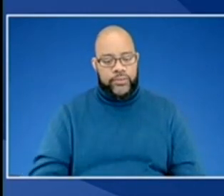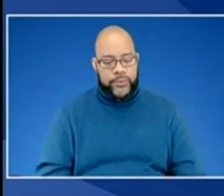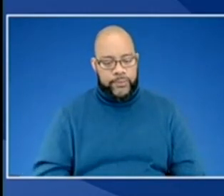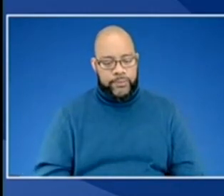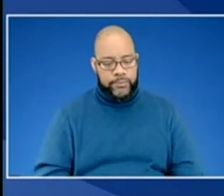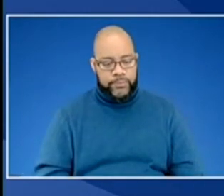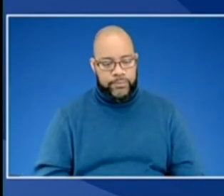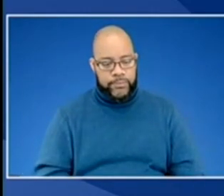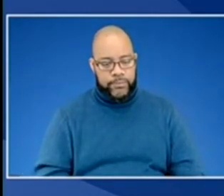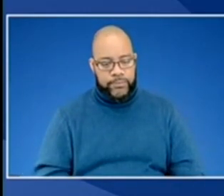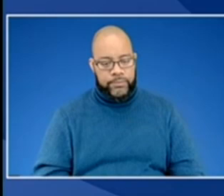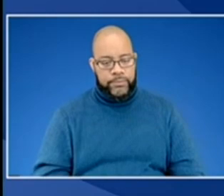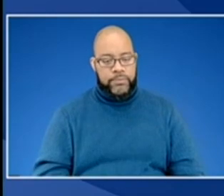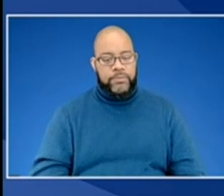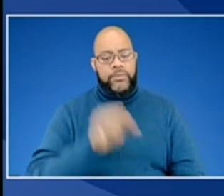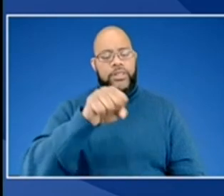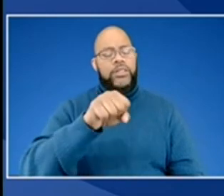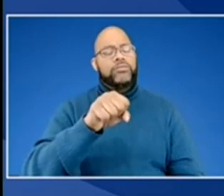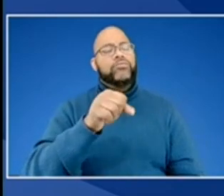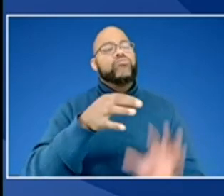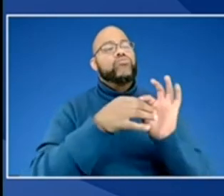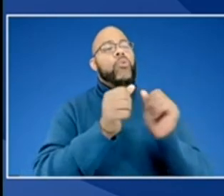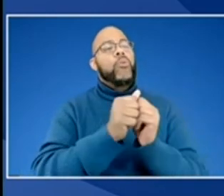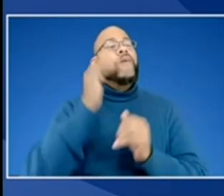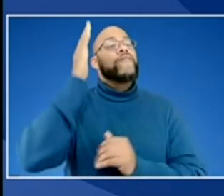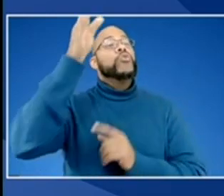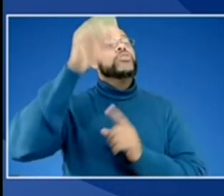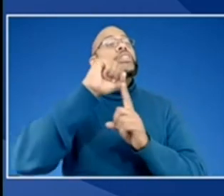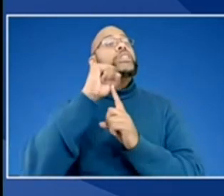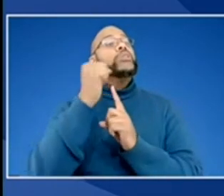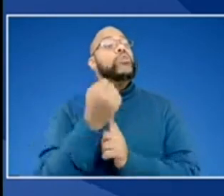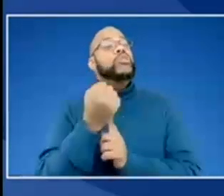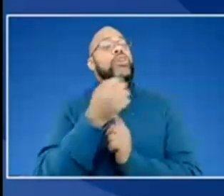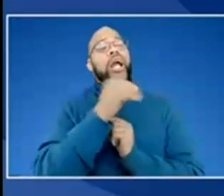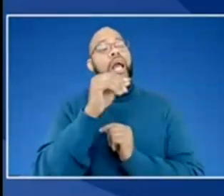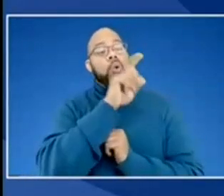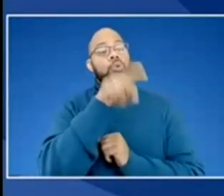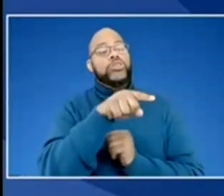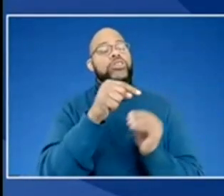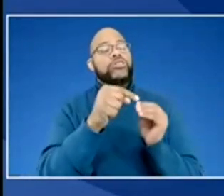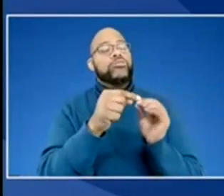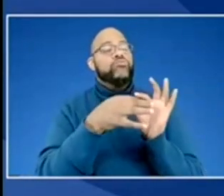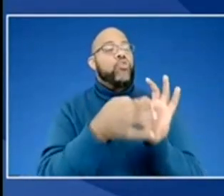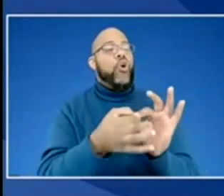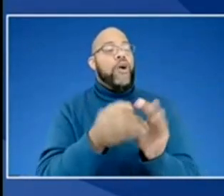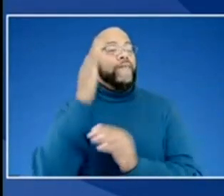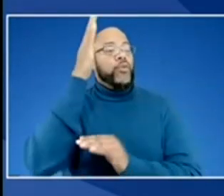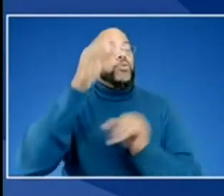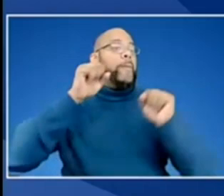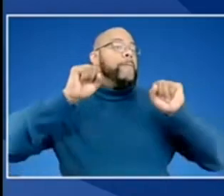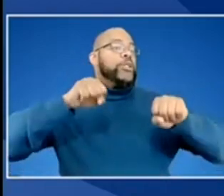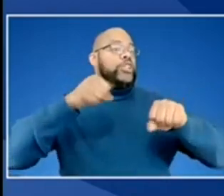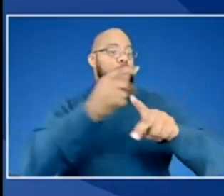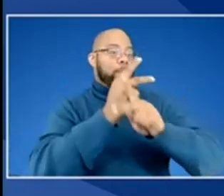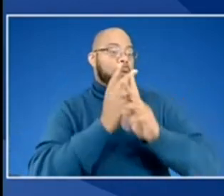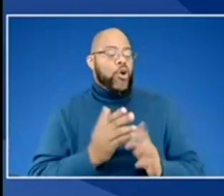Yes. So regarding future circumstances and questions about future potential borrowers, I want to reiterate the